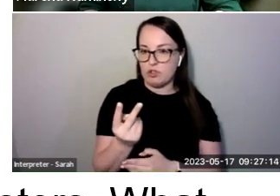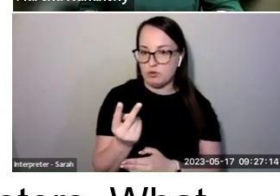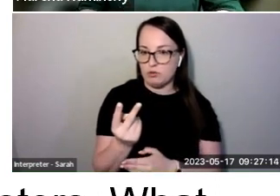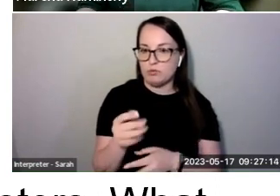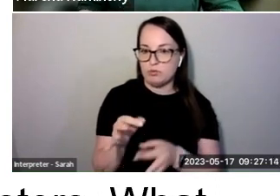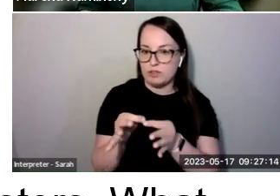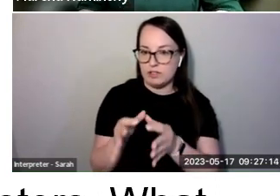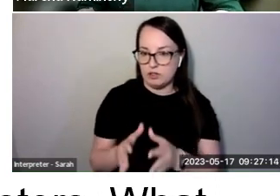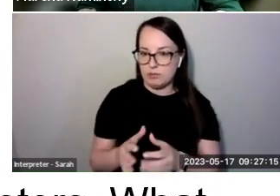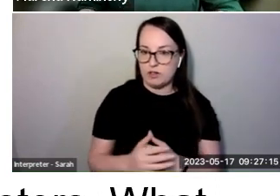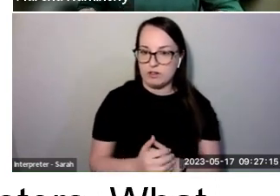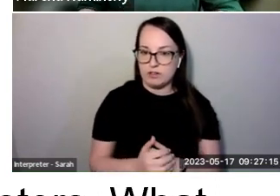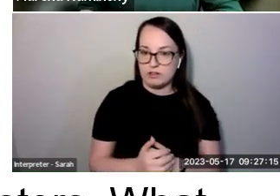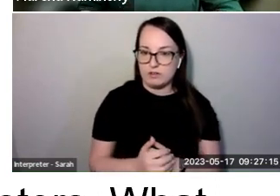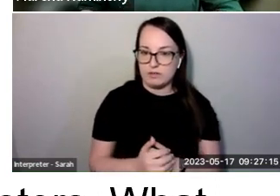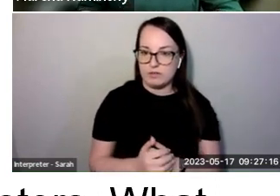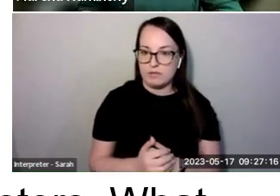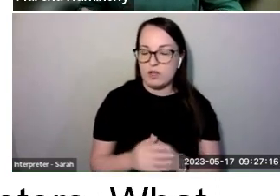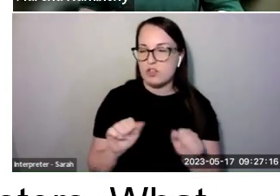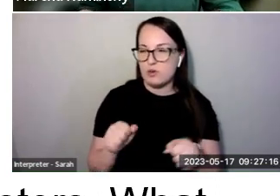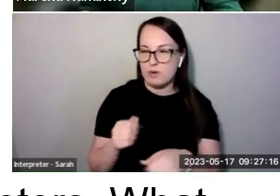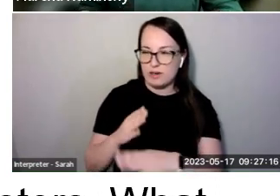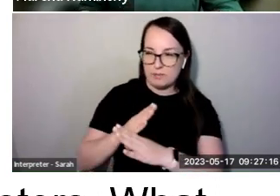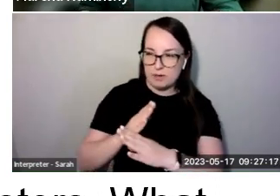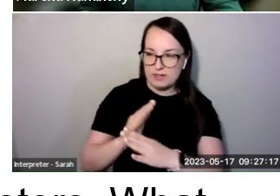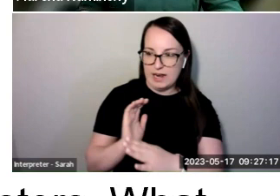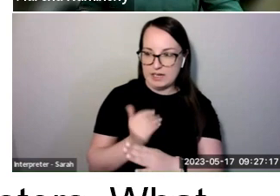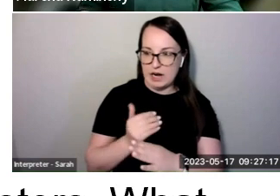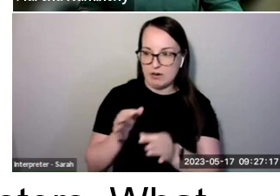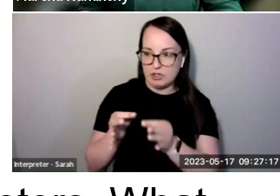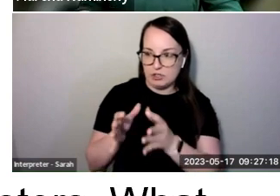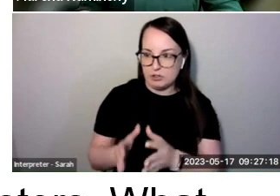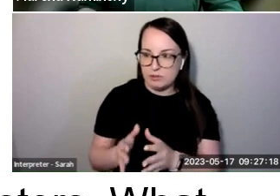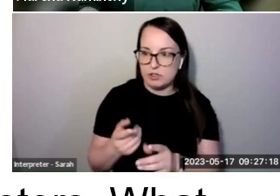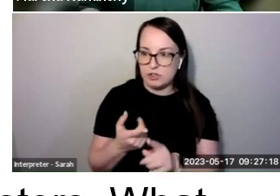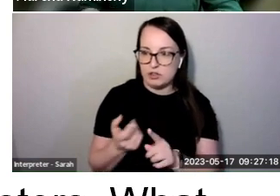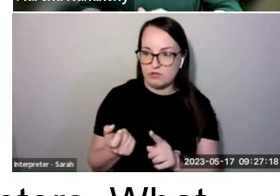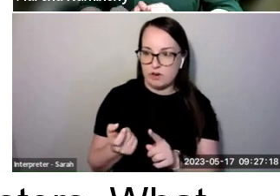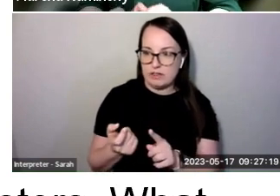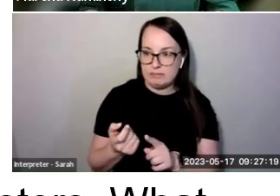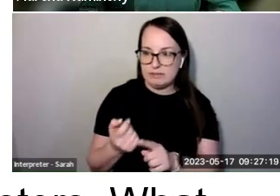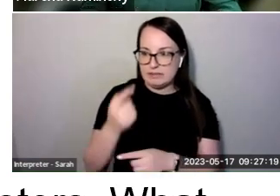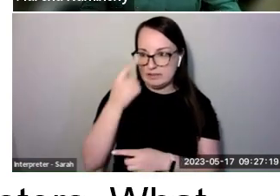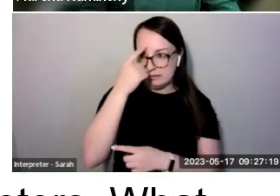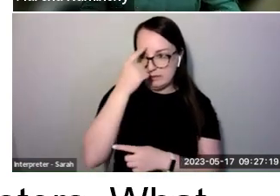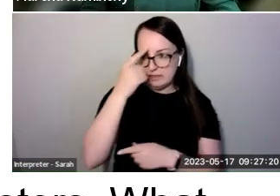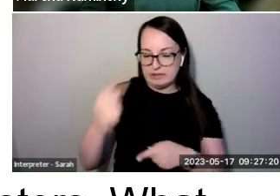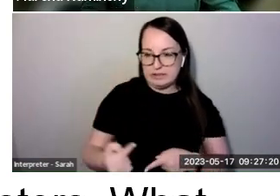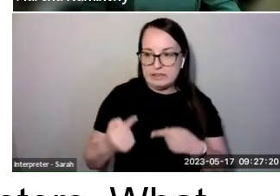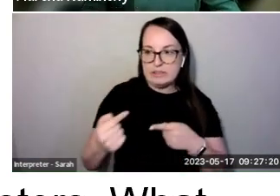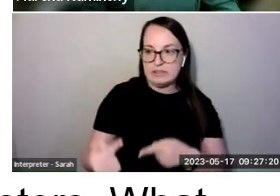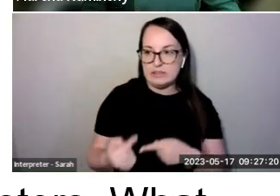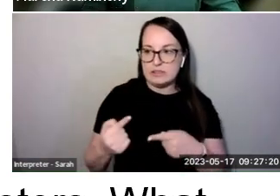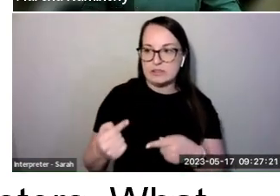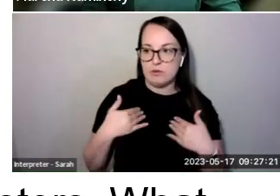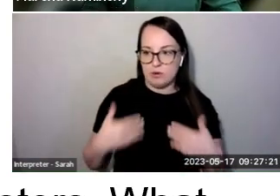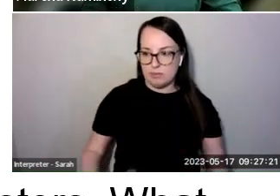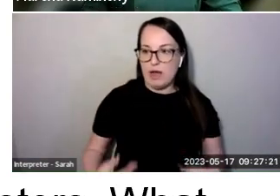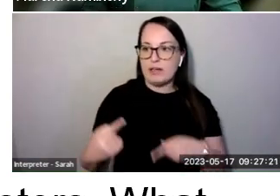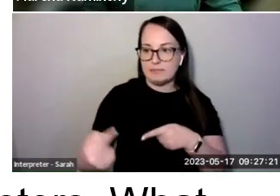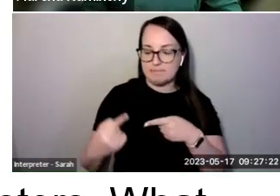require a team. That helps us protect our interpreters from mental and physical